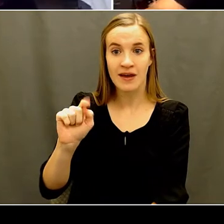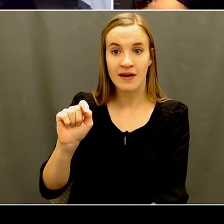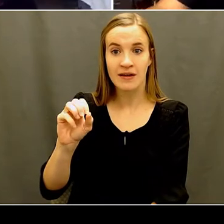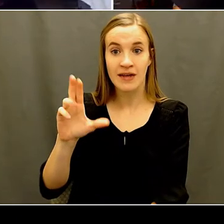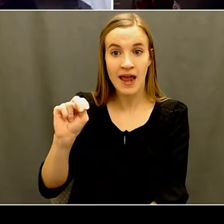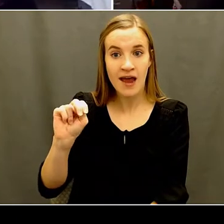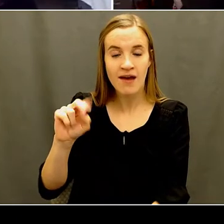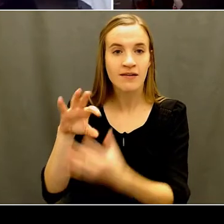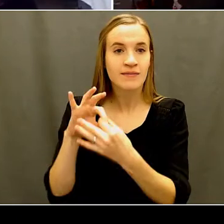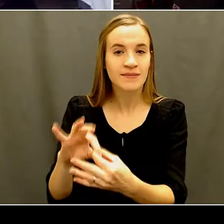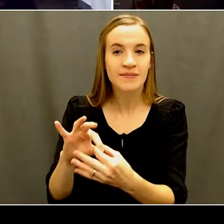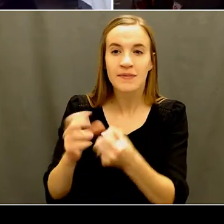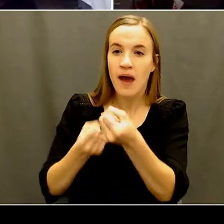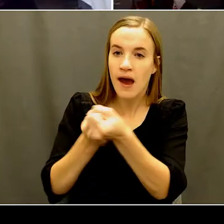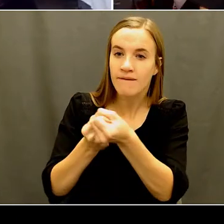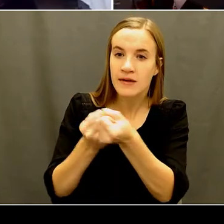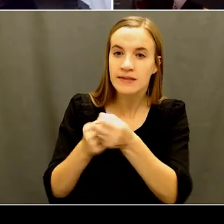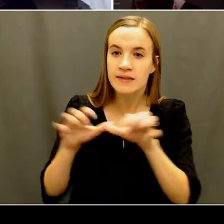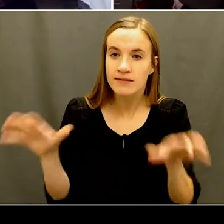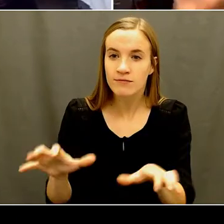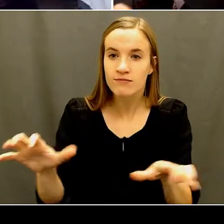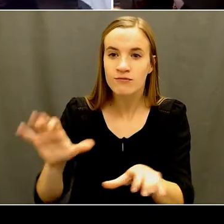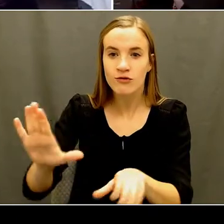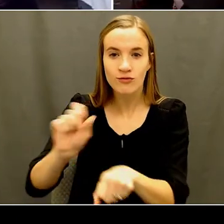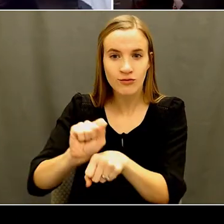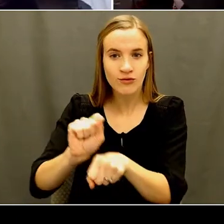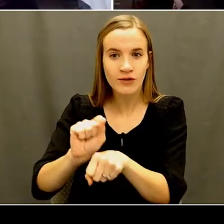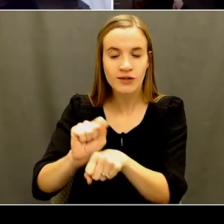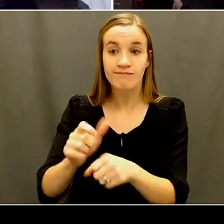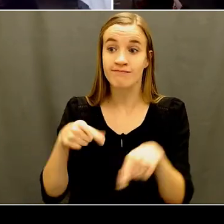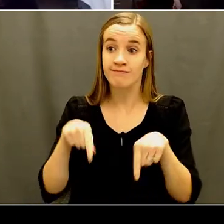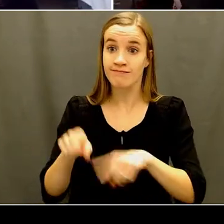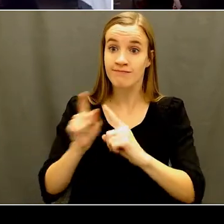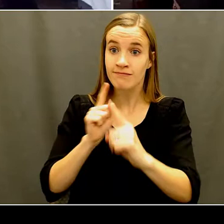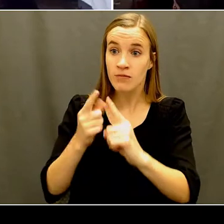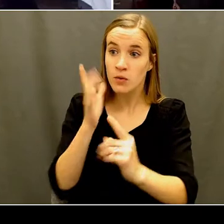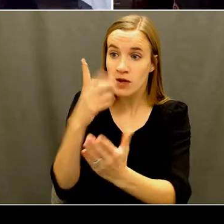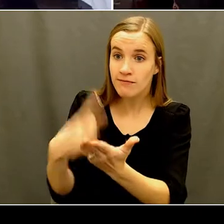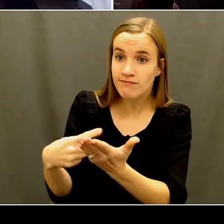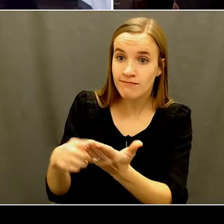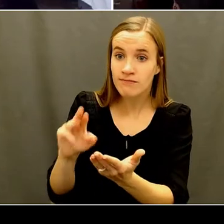interview, we'll be talking with Maria Town, and the amazing work that she has